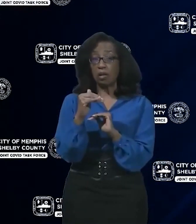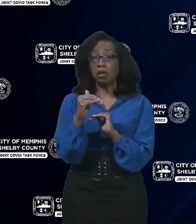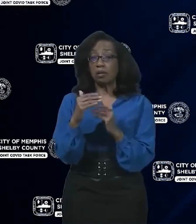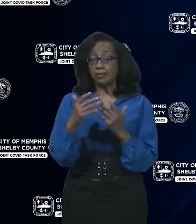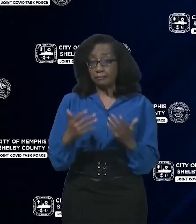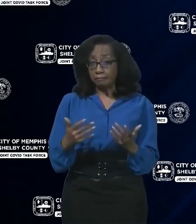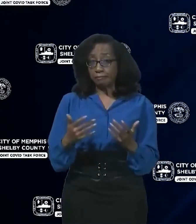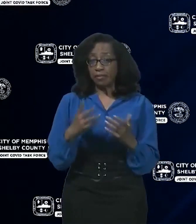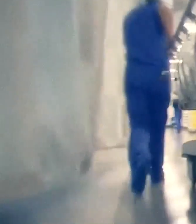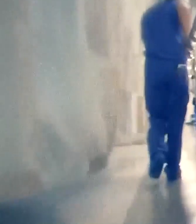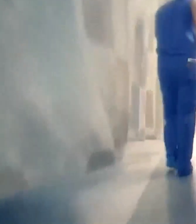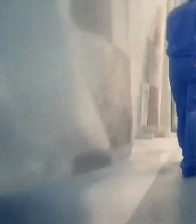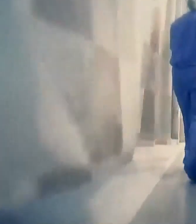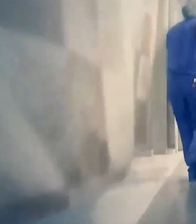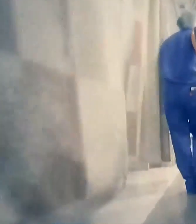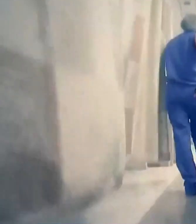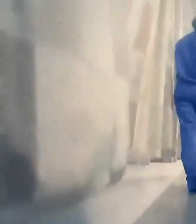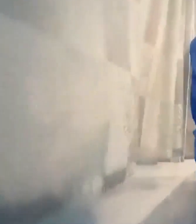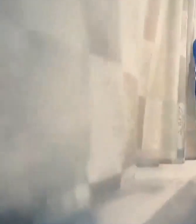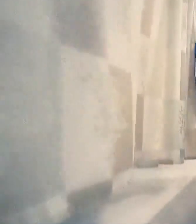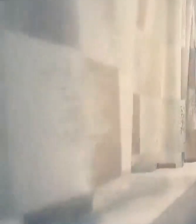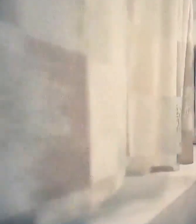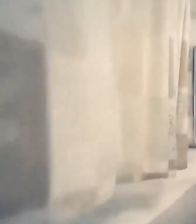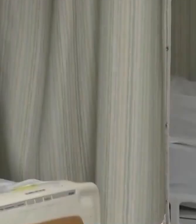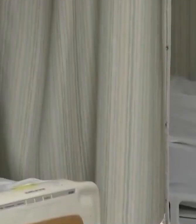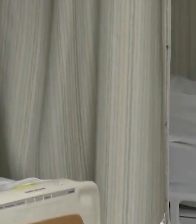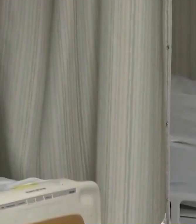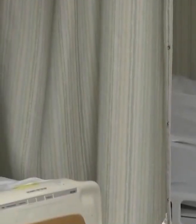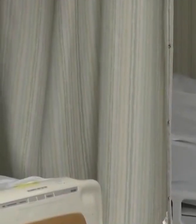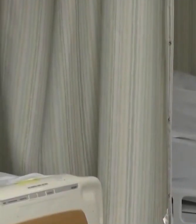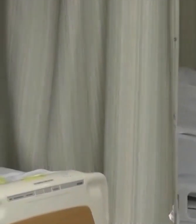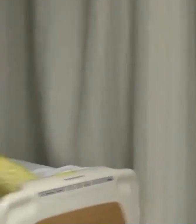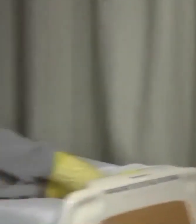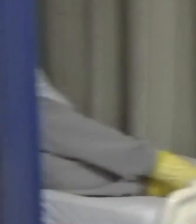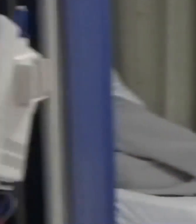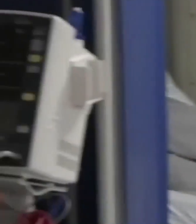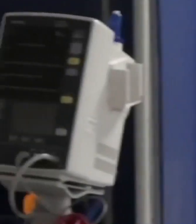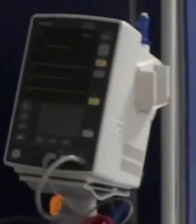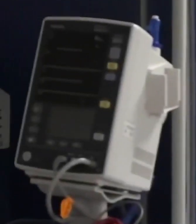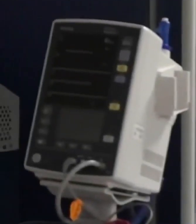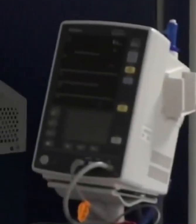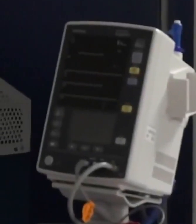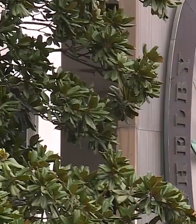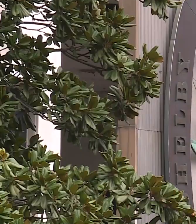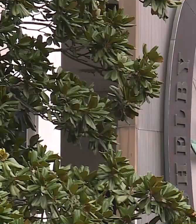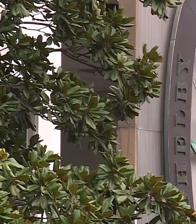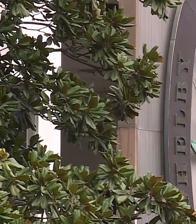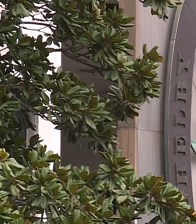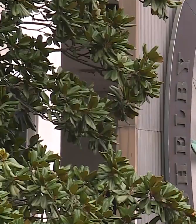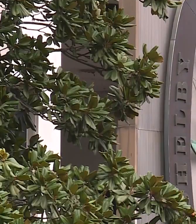RESTRICTIONS. THERE ARE NO TO COVID-19 RESTRICTIONS OR MANDATES AND THAT WOULD